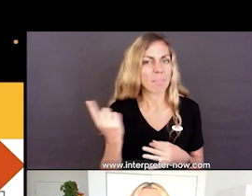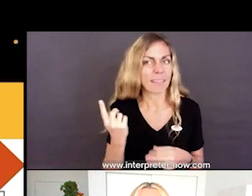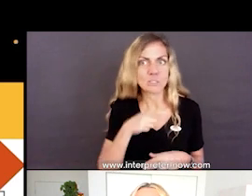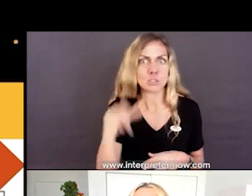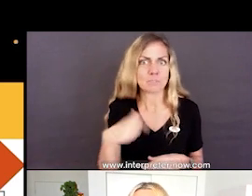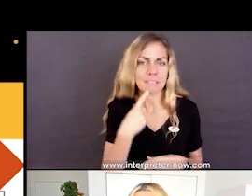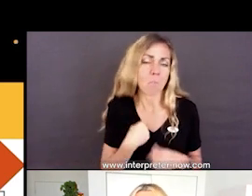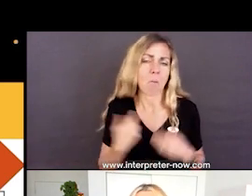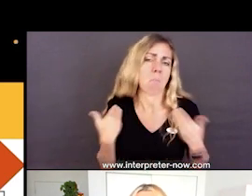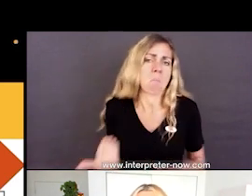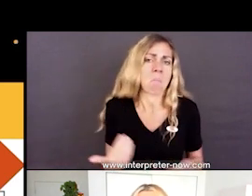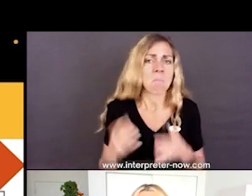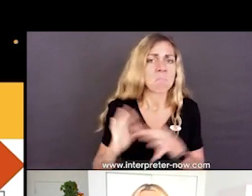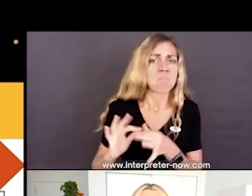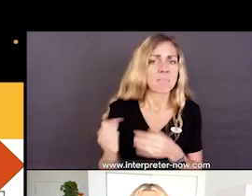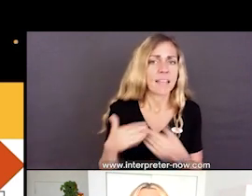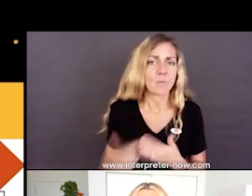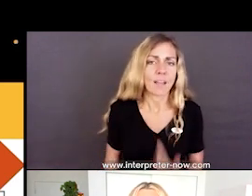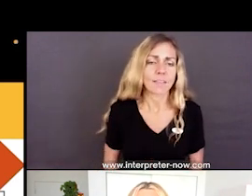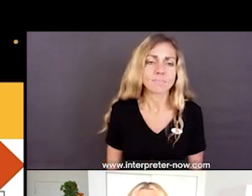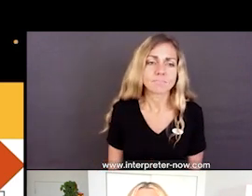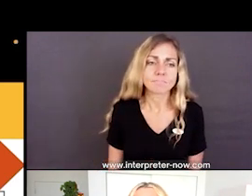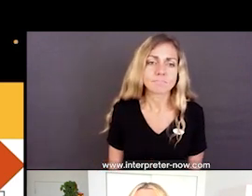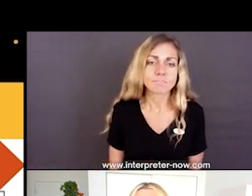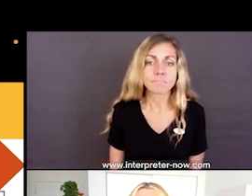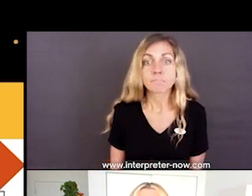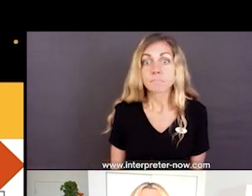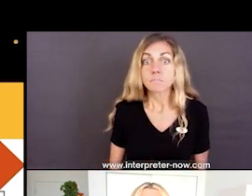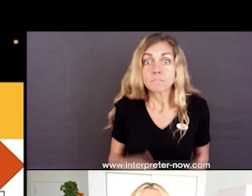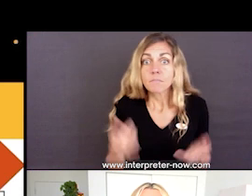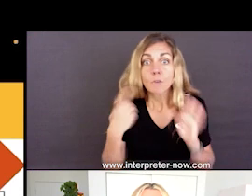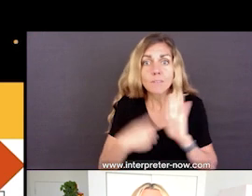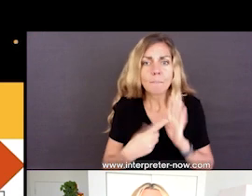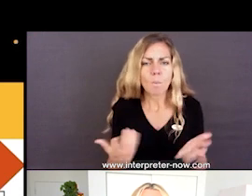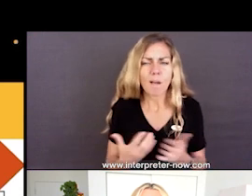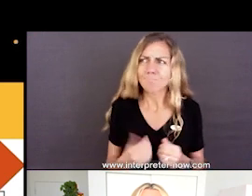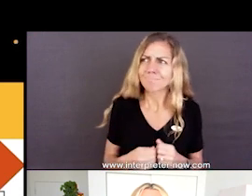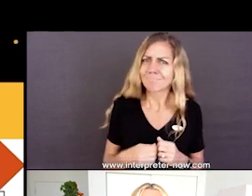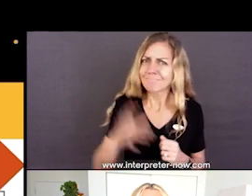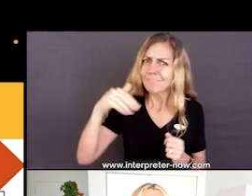Sometimes somebody knows they're saying something that they shouldn't be saying, but they say it anyway.